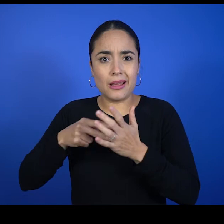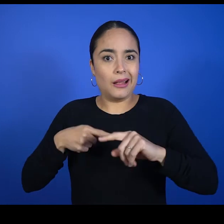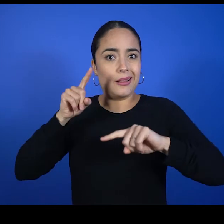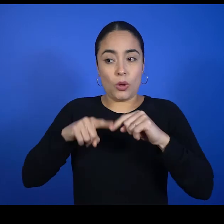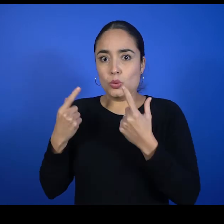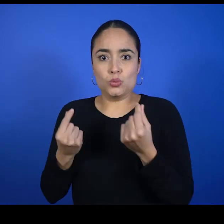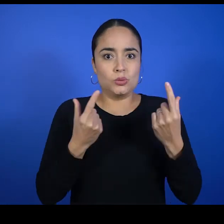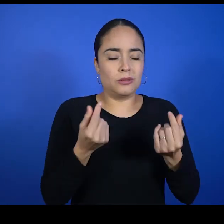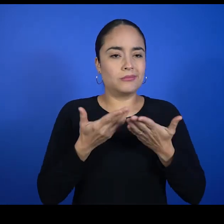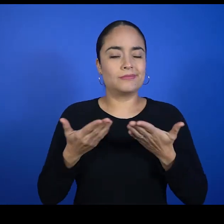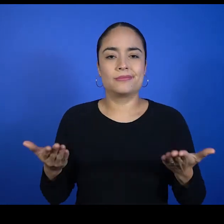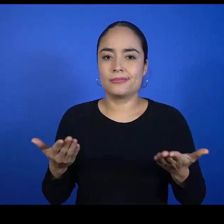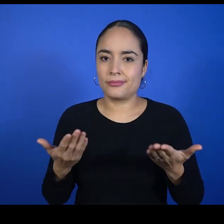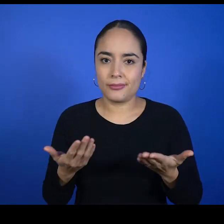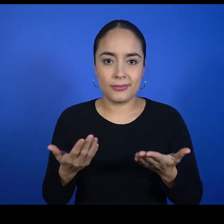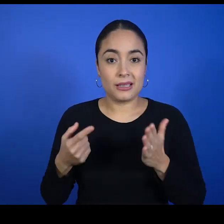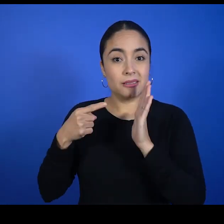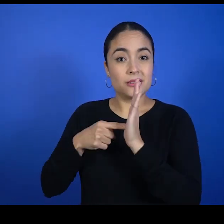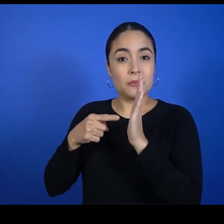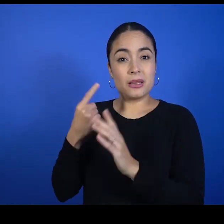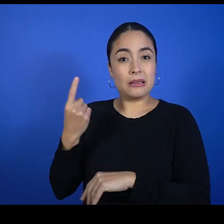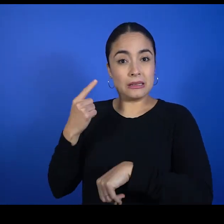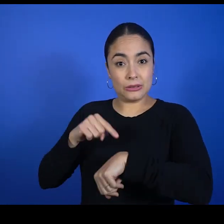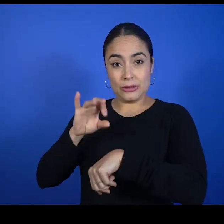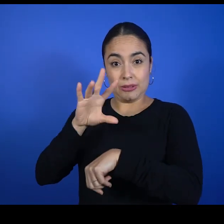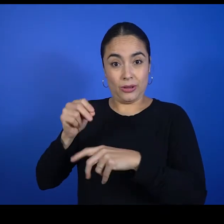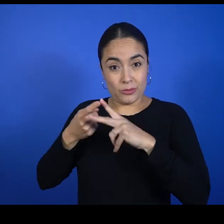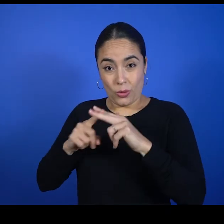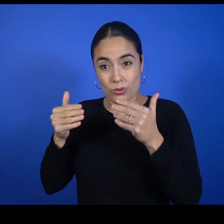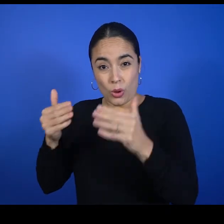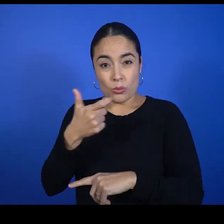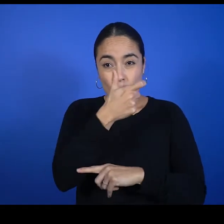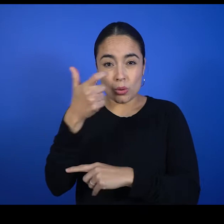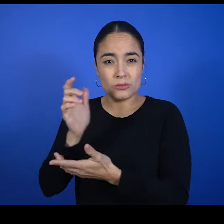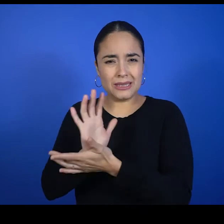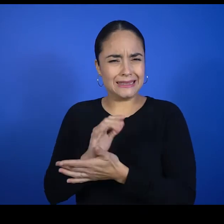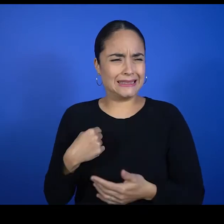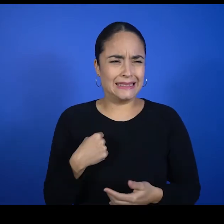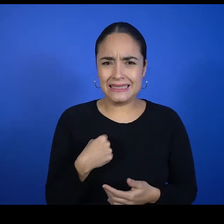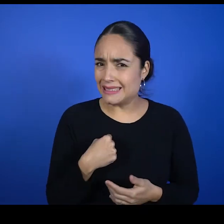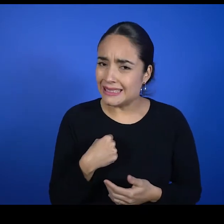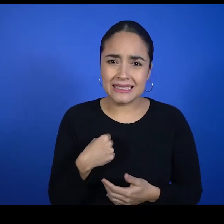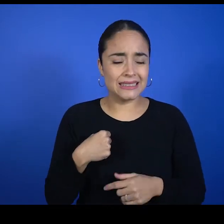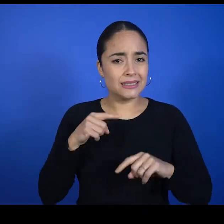Like, if somebody's like, "Oh, it's 9:30, let's start a movie," I'm like, "Ah, I don't think so." [running shoe paces]